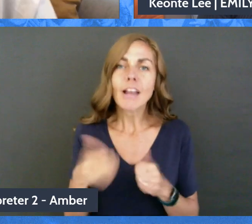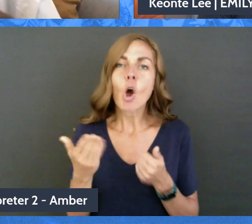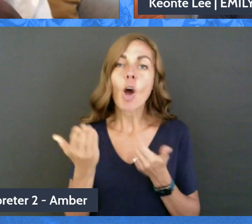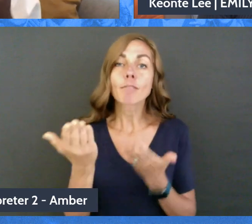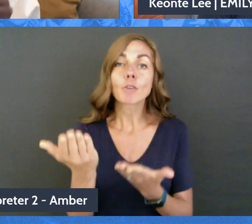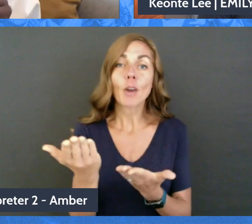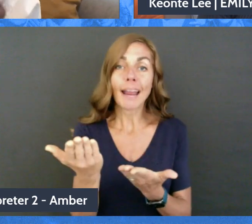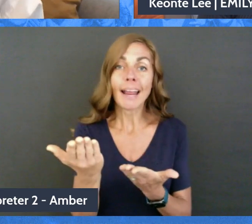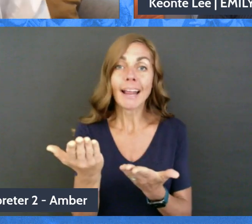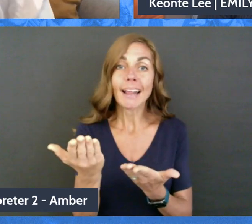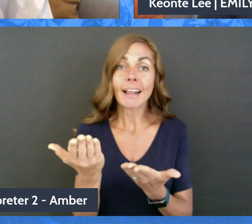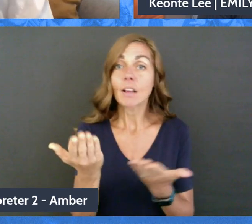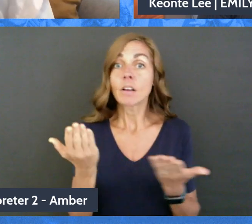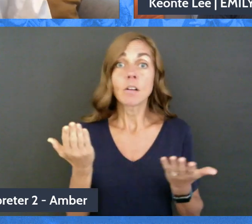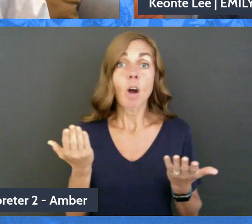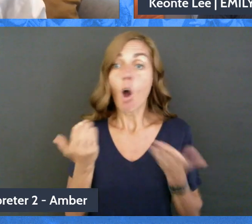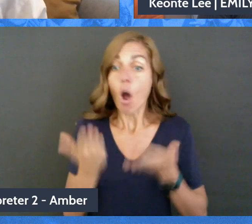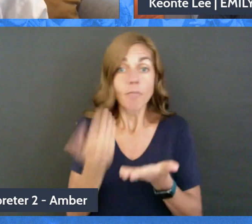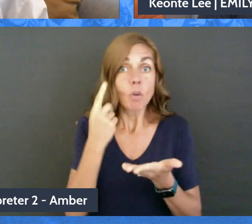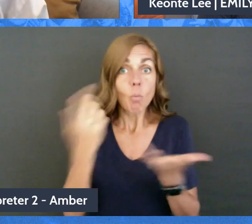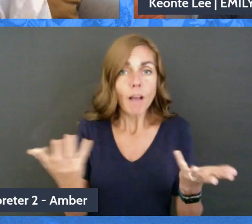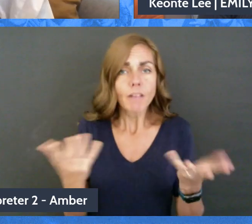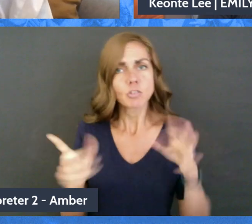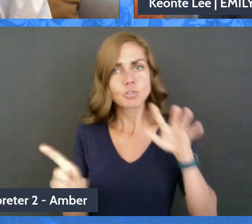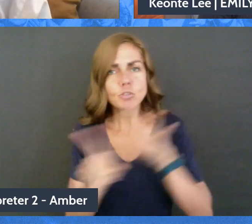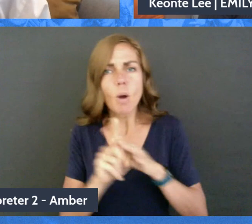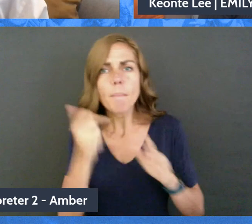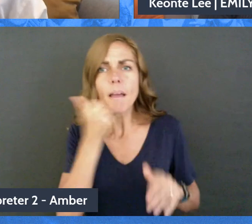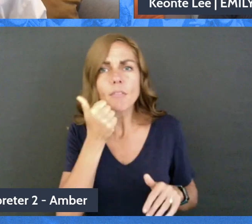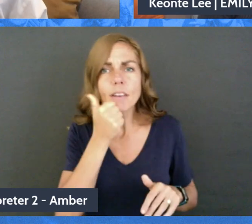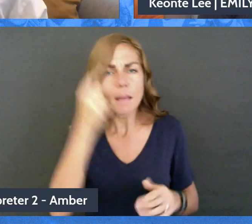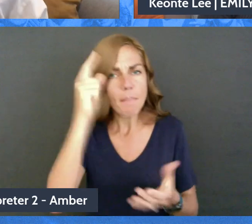to show up every day with the belief that my life matters